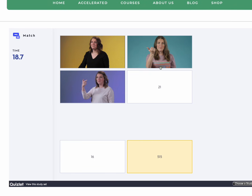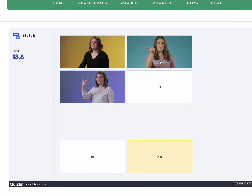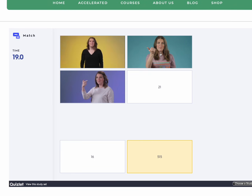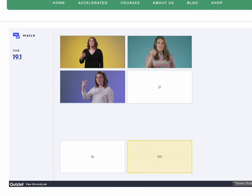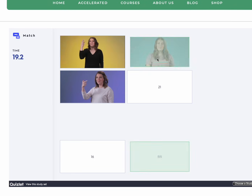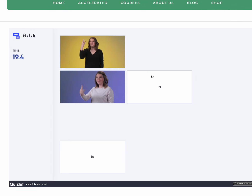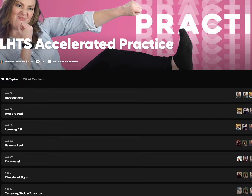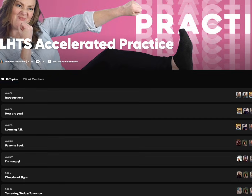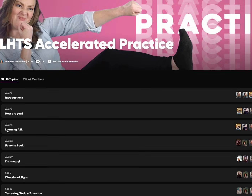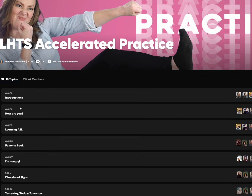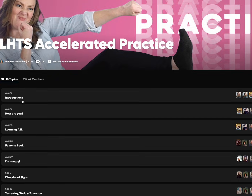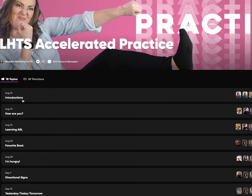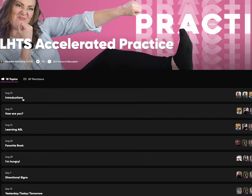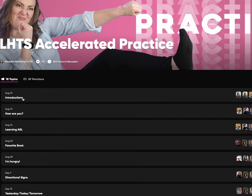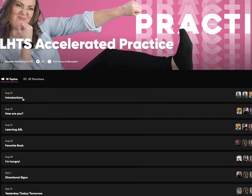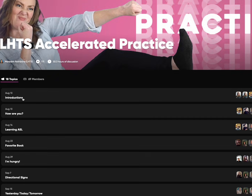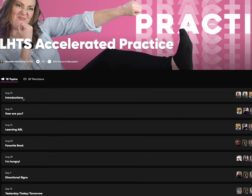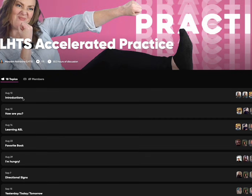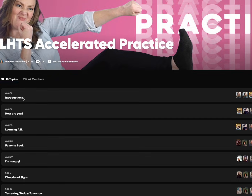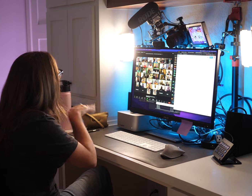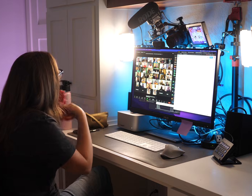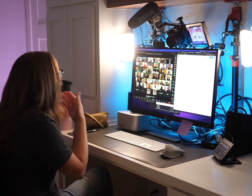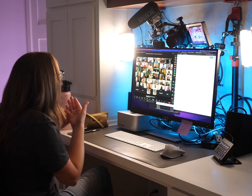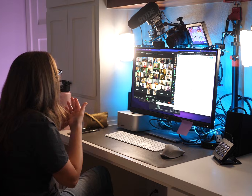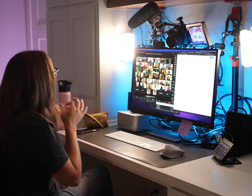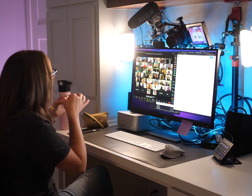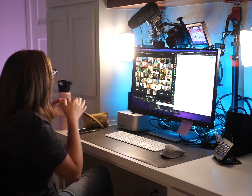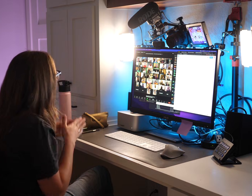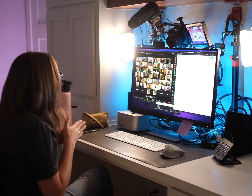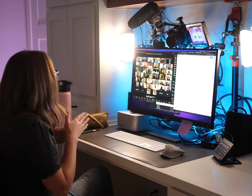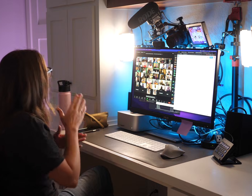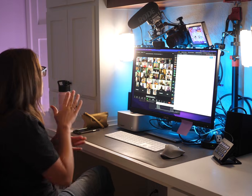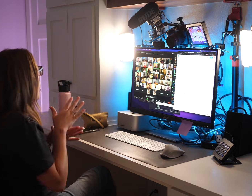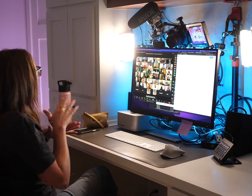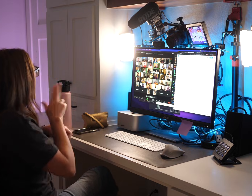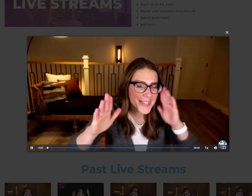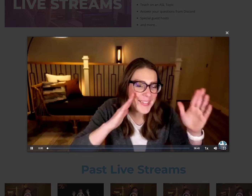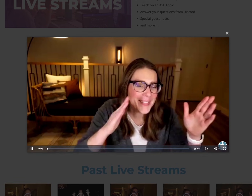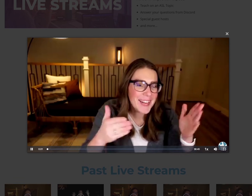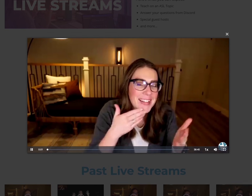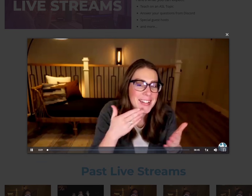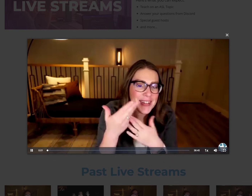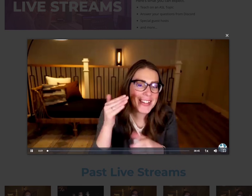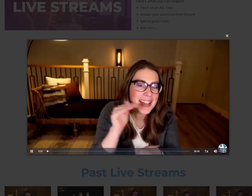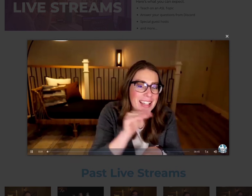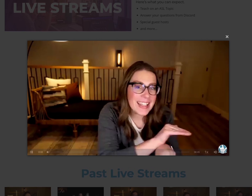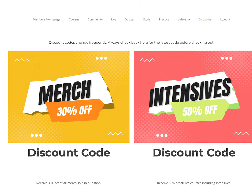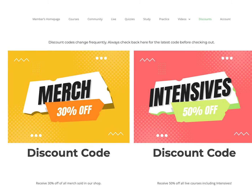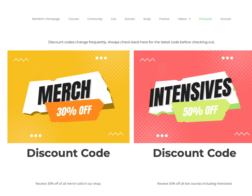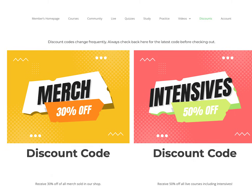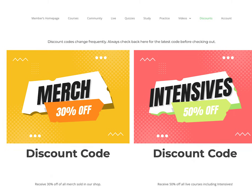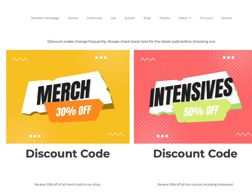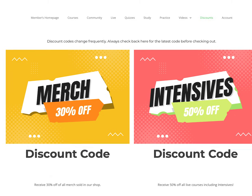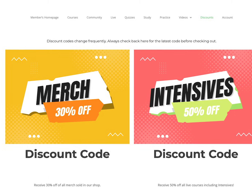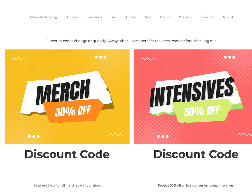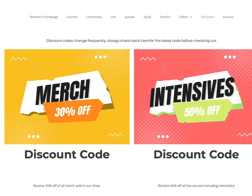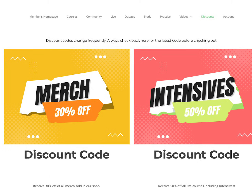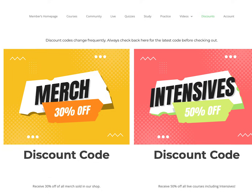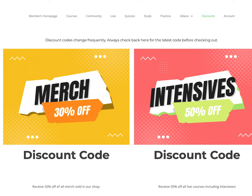activities. Practice signing prompts, weekly live Zoom sessions with me, exclusive member discounts,